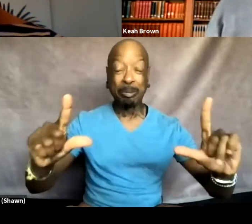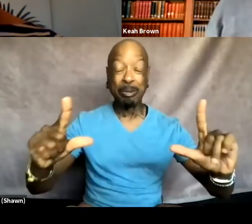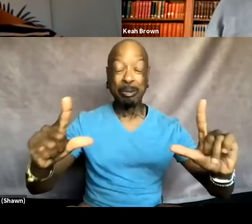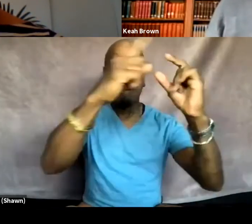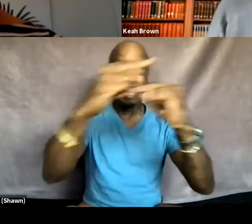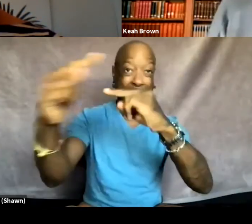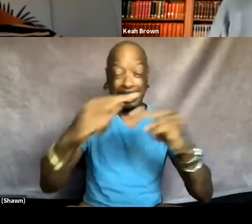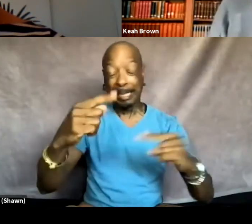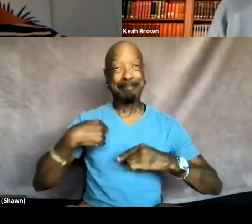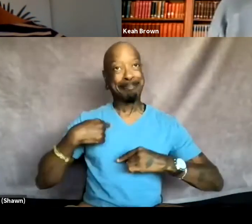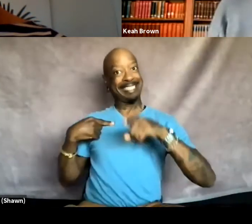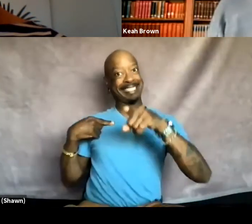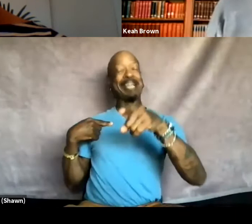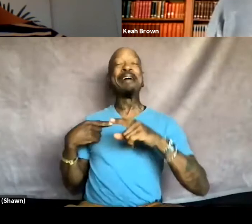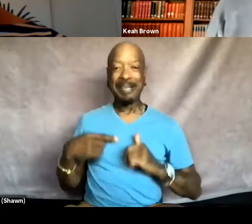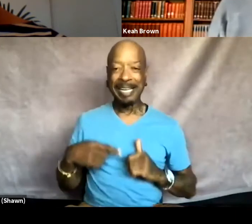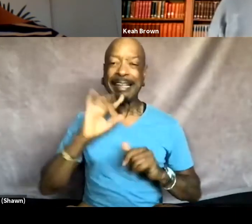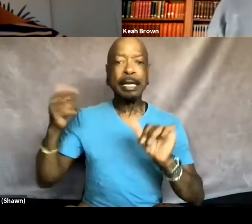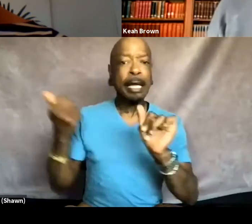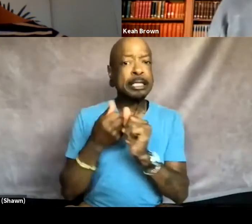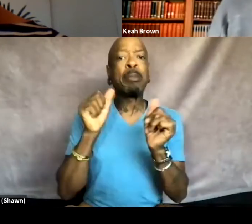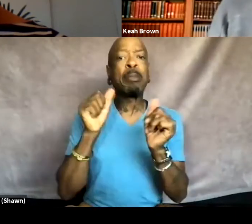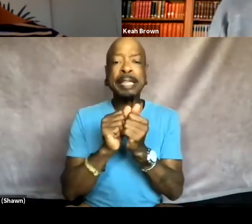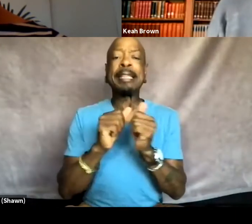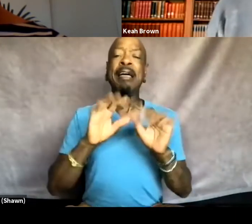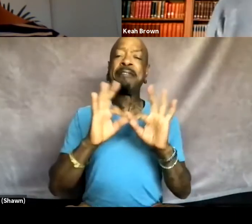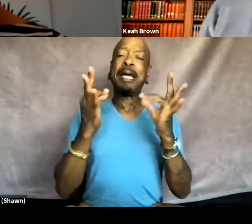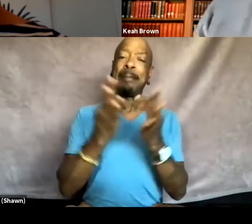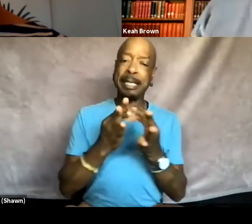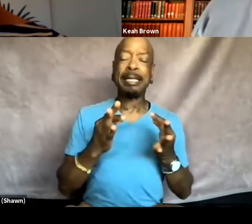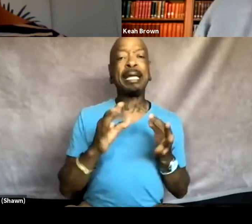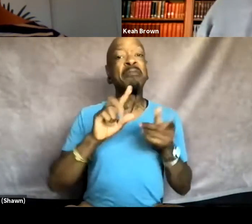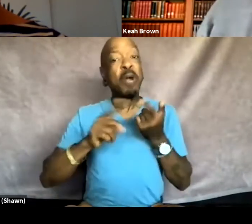that I. Keah Brown: don't see normally because we're so far apart, to begin with, I think the struggle